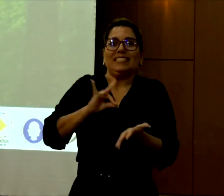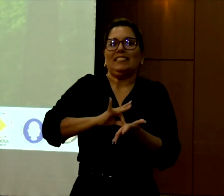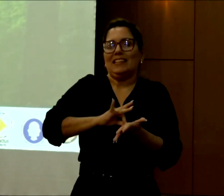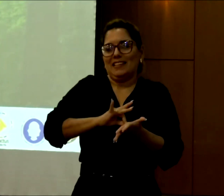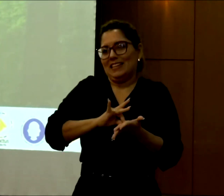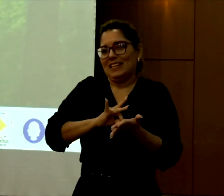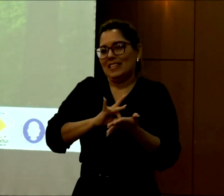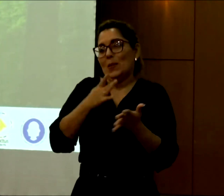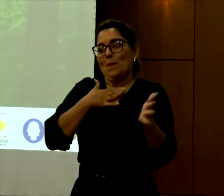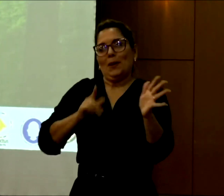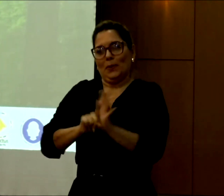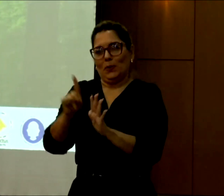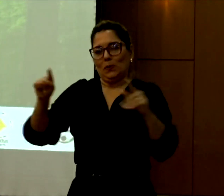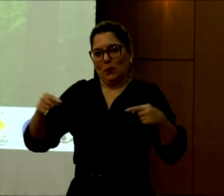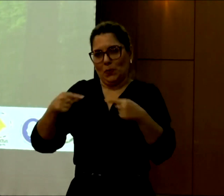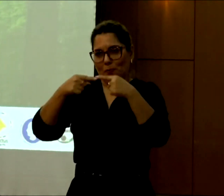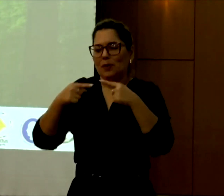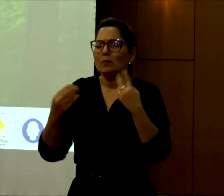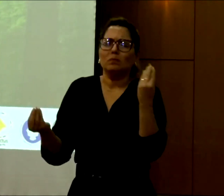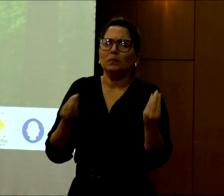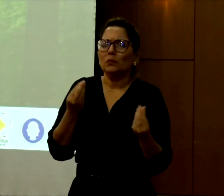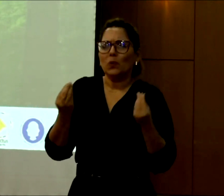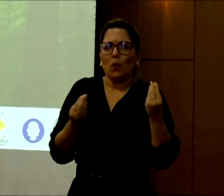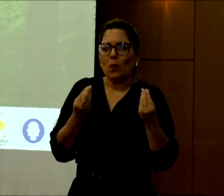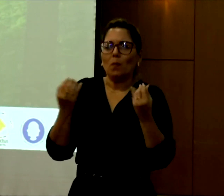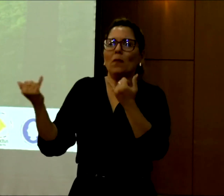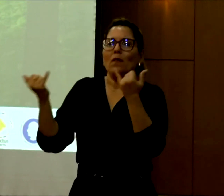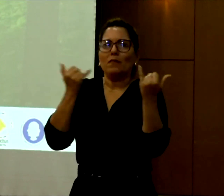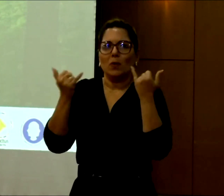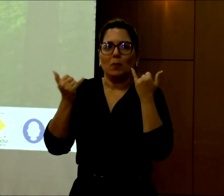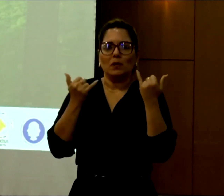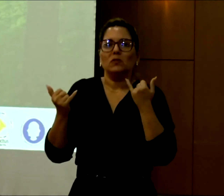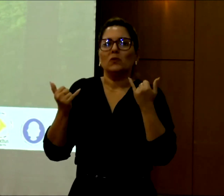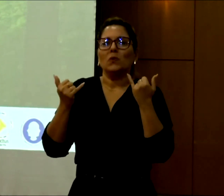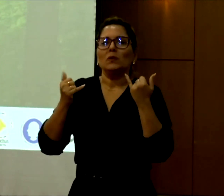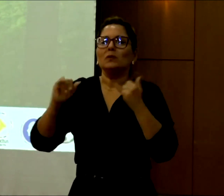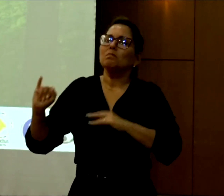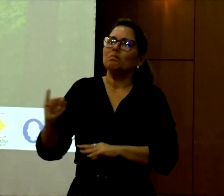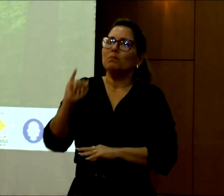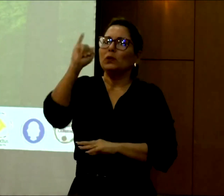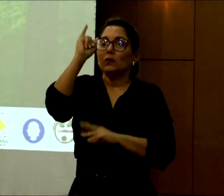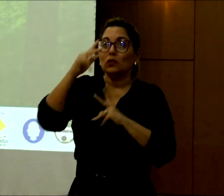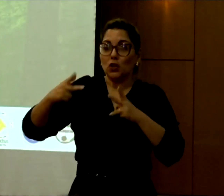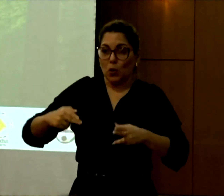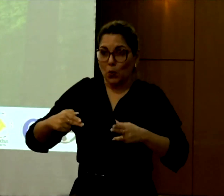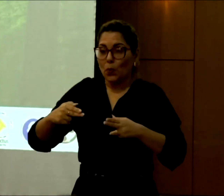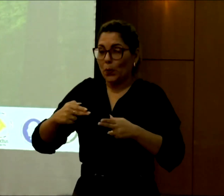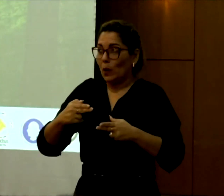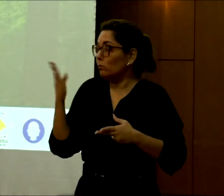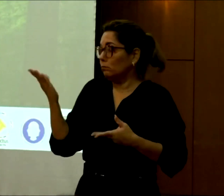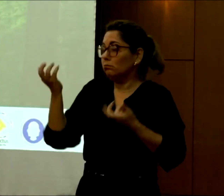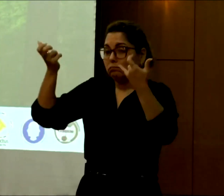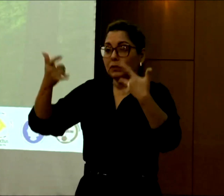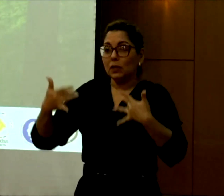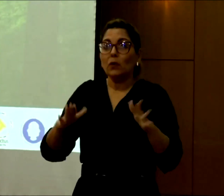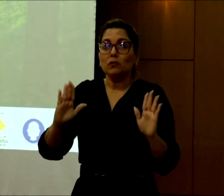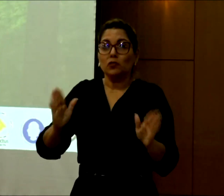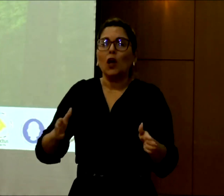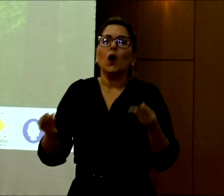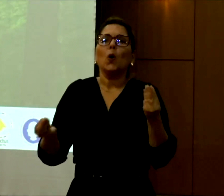? It's like information as relevant as this, how does academia, in this case,